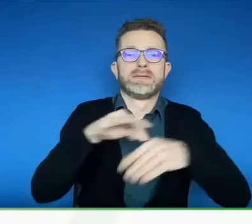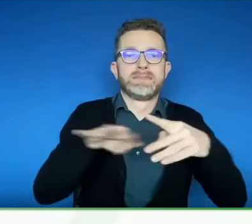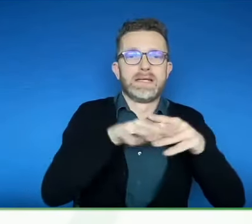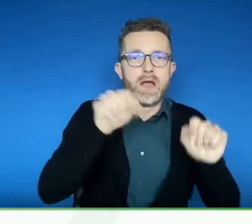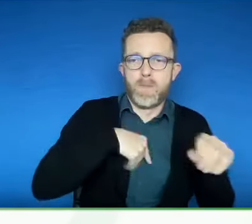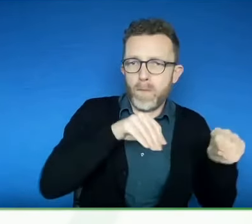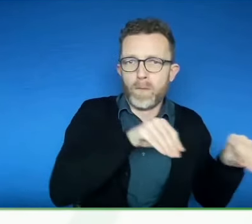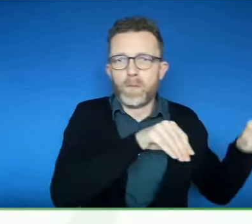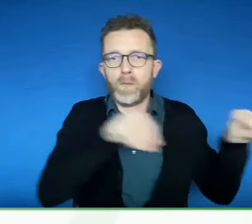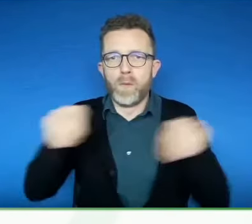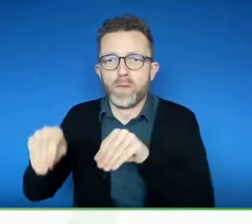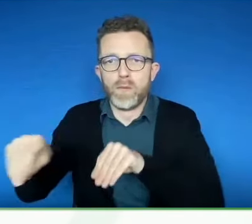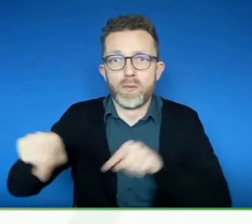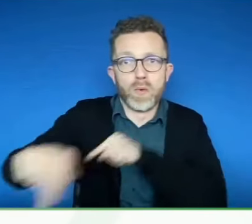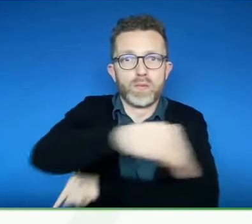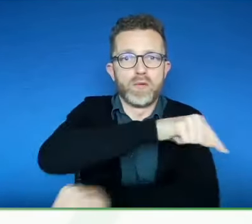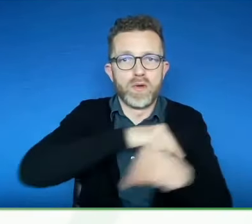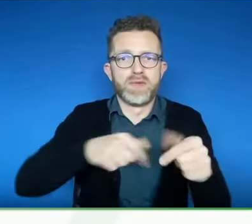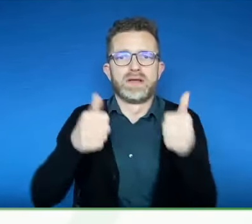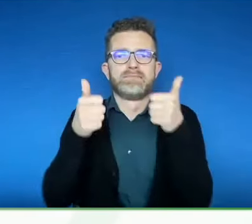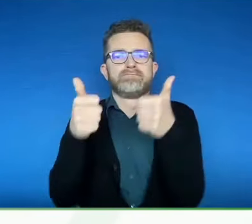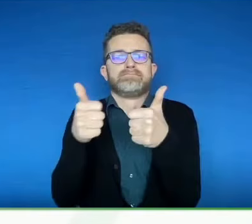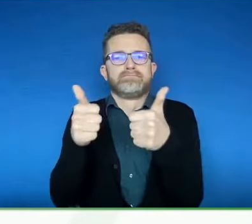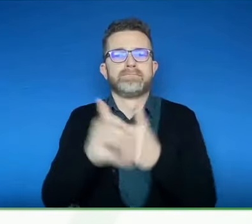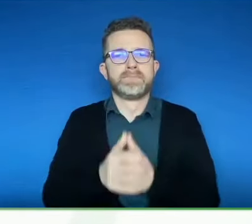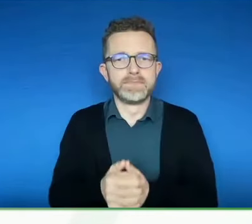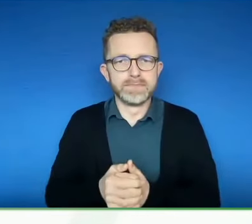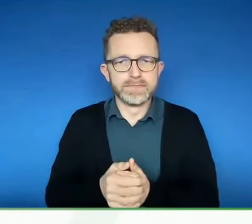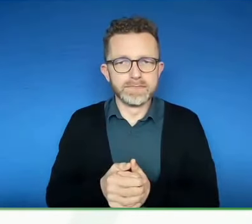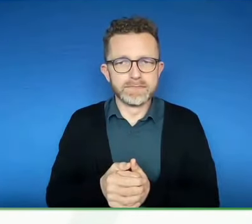those who have been patient with me. Enjoy the rest of the event.